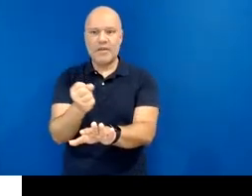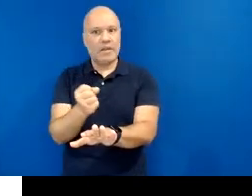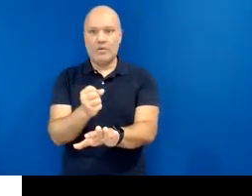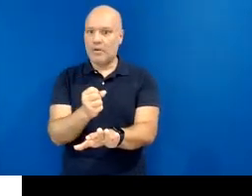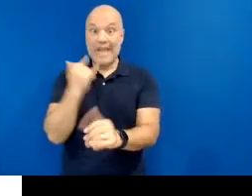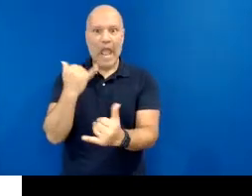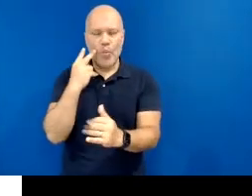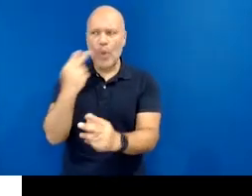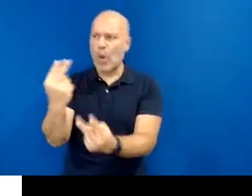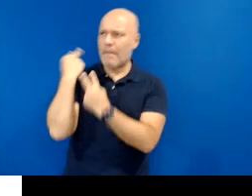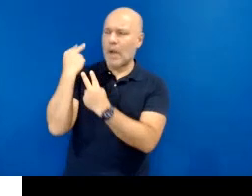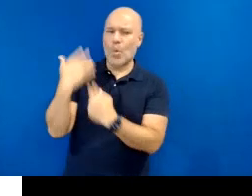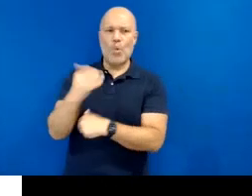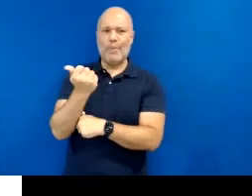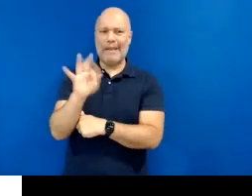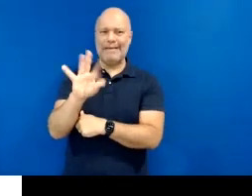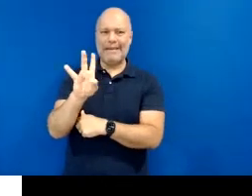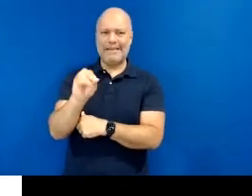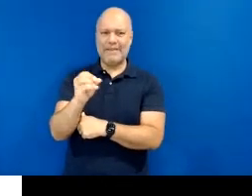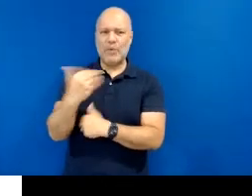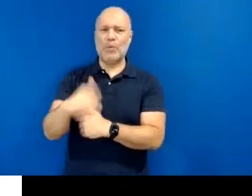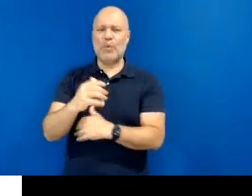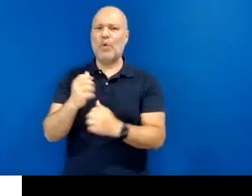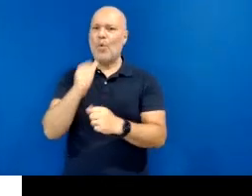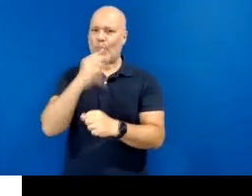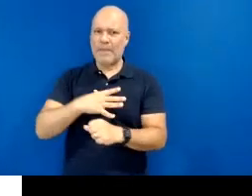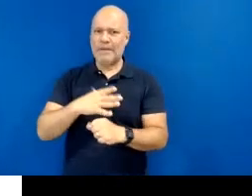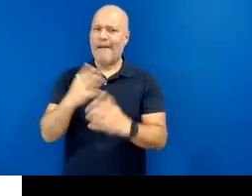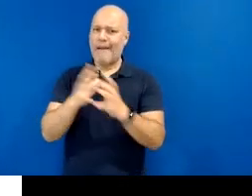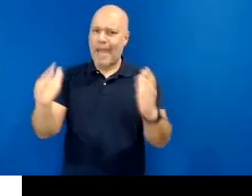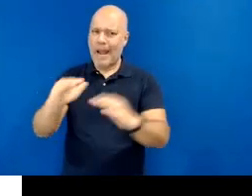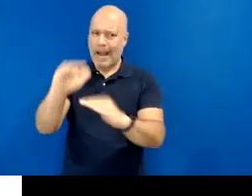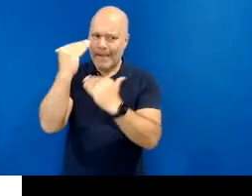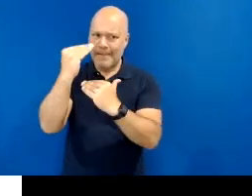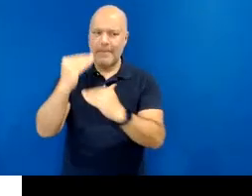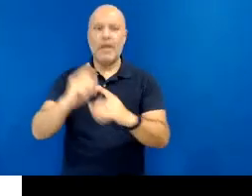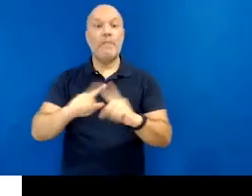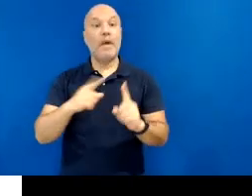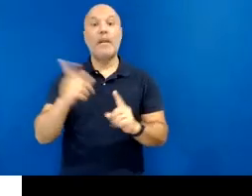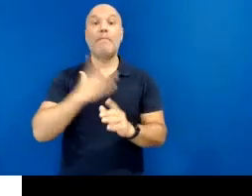Not we don't. But my professors were white men, Europeans,